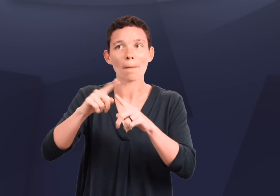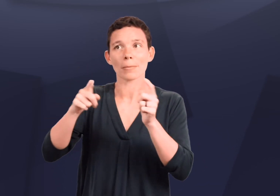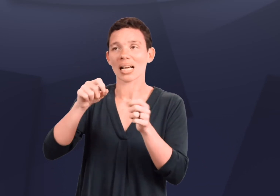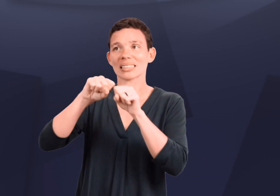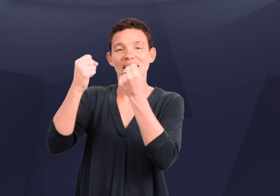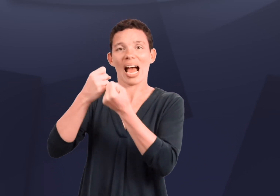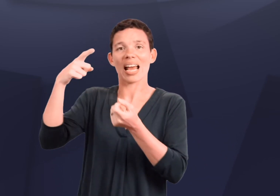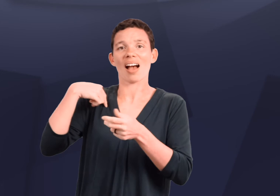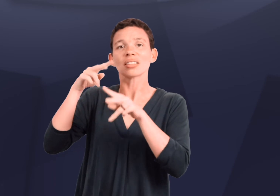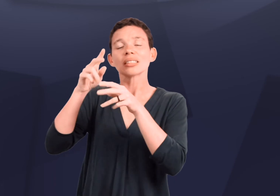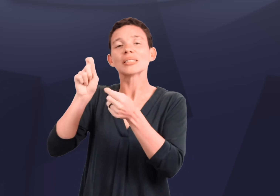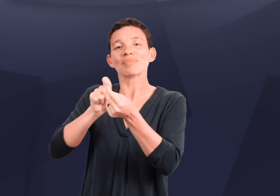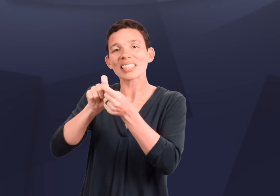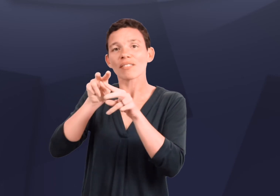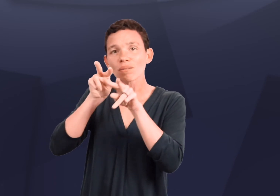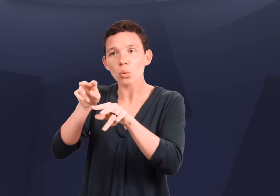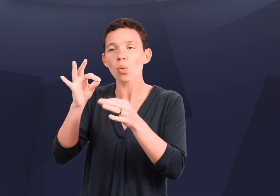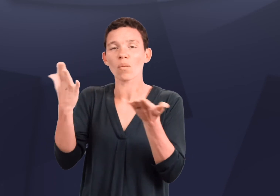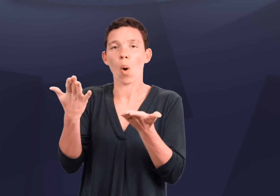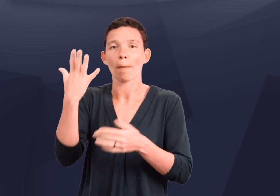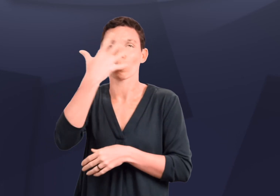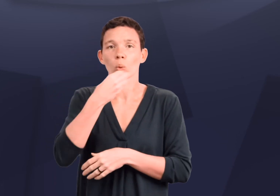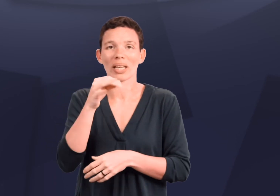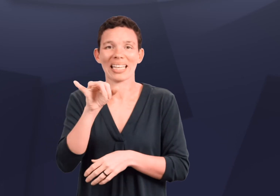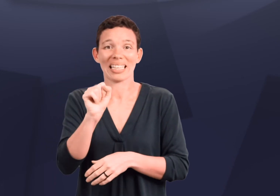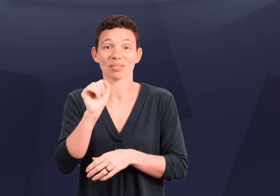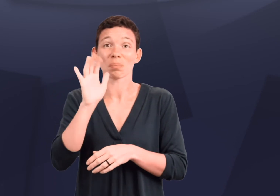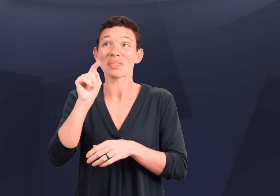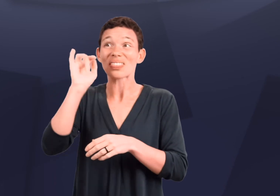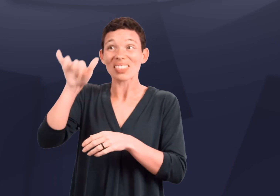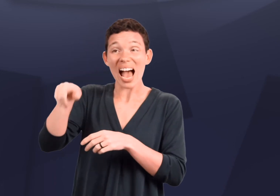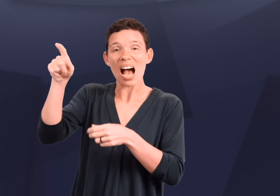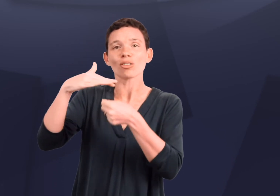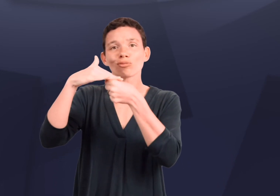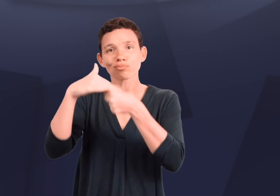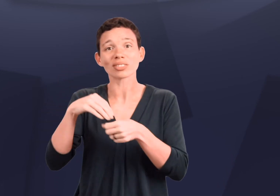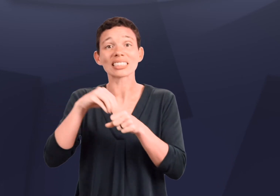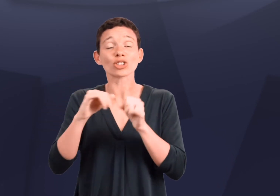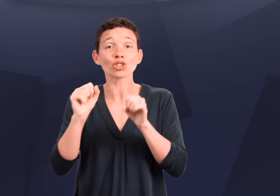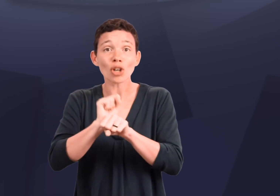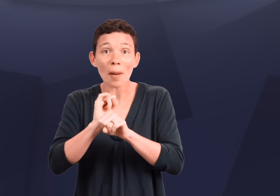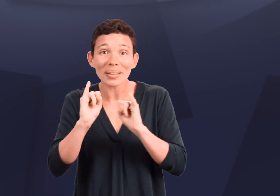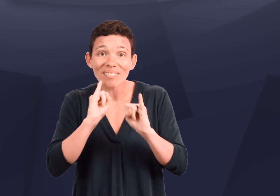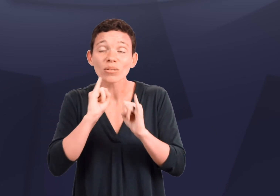Some people are at a certain weight because of their body types. Society has a specific view of what beauty is,